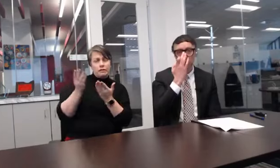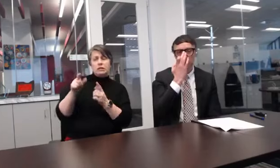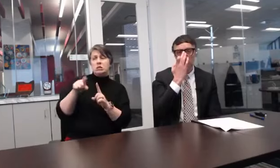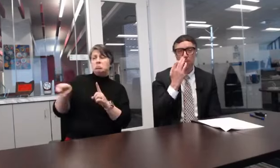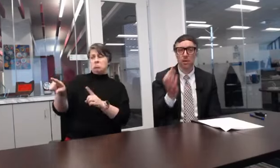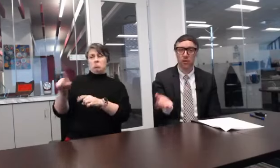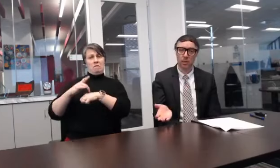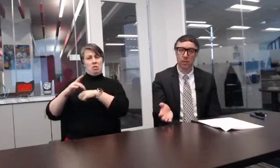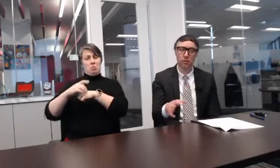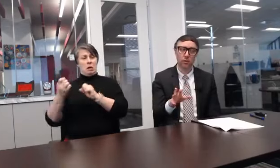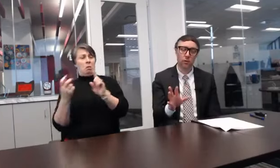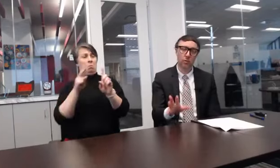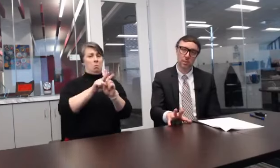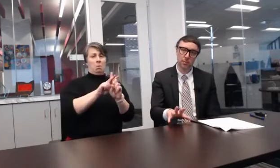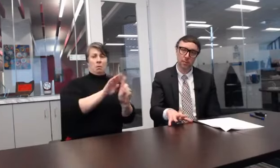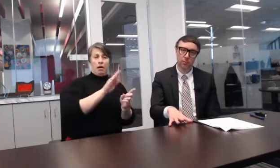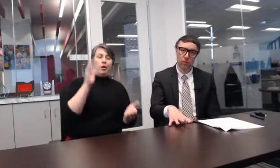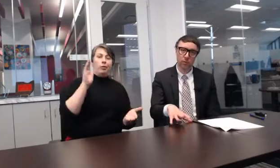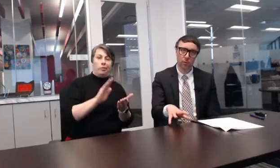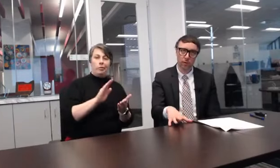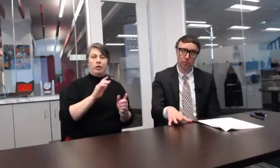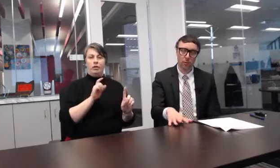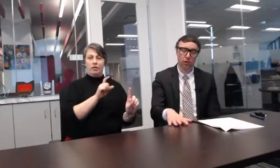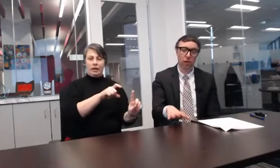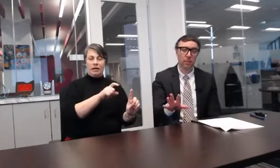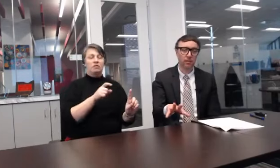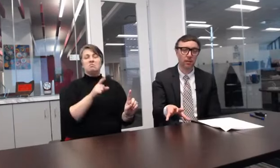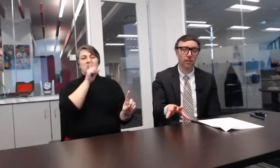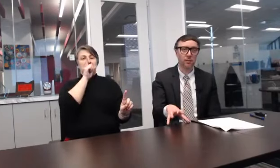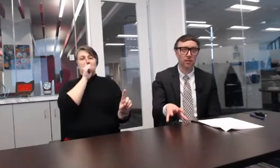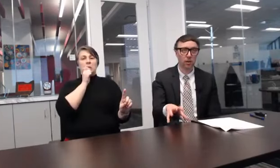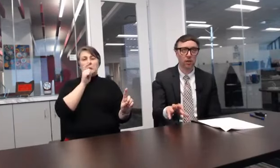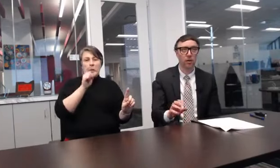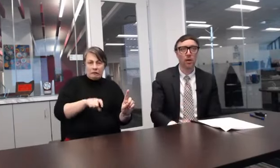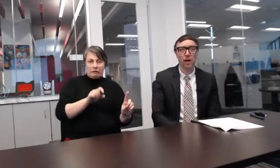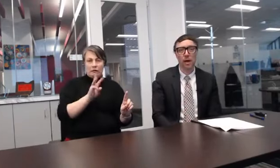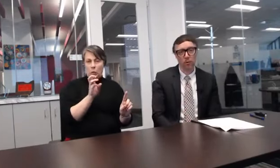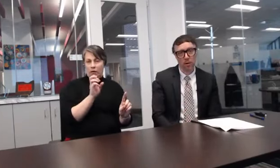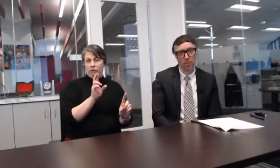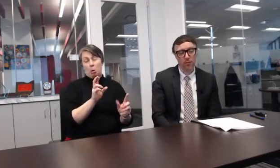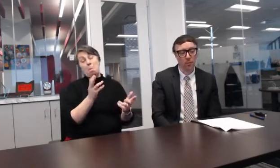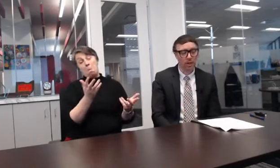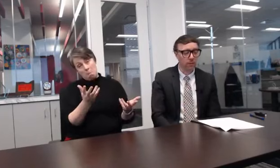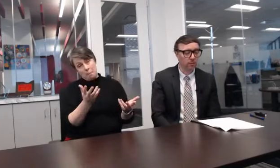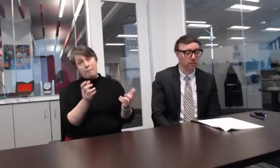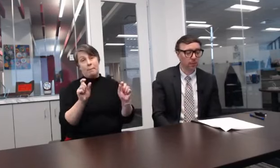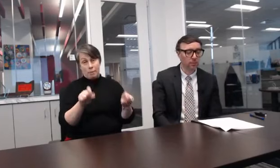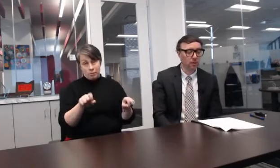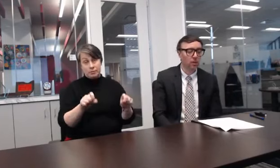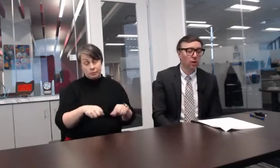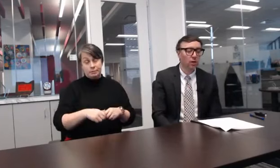that can meet your needs and you don't need to be enrolled in a waiver program. That's another outcome of the waiting list assessment.